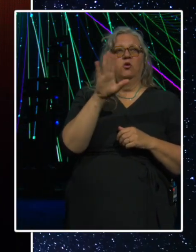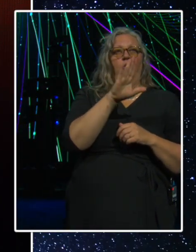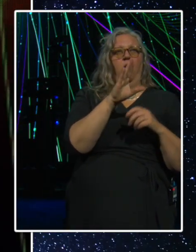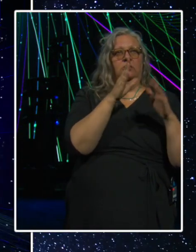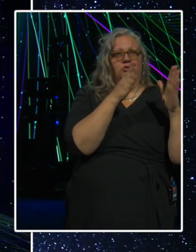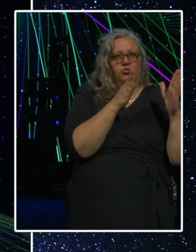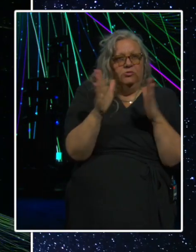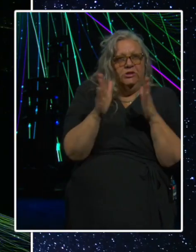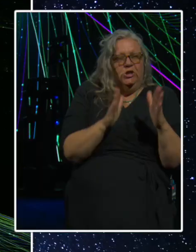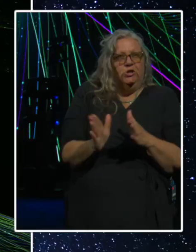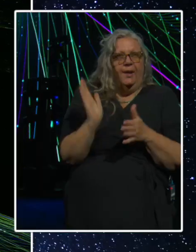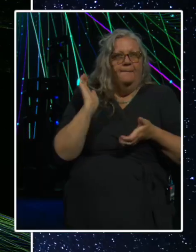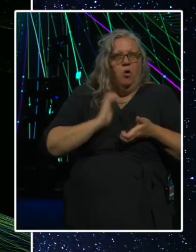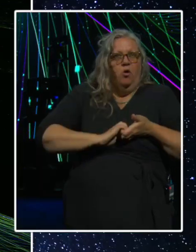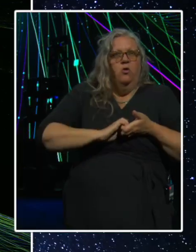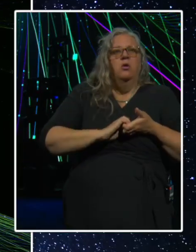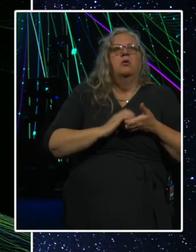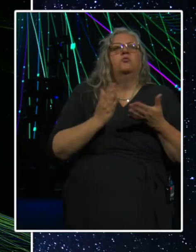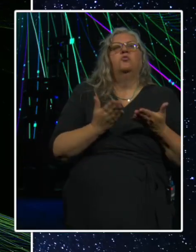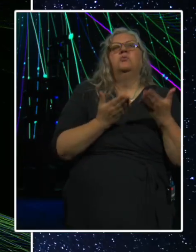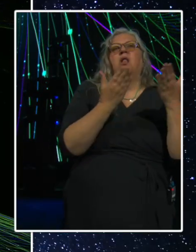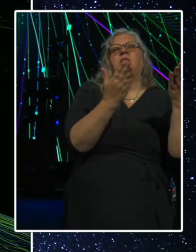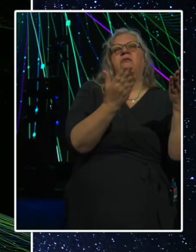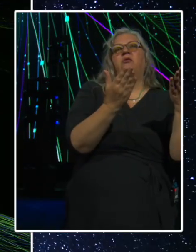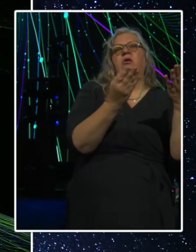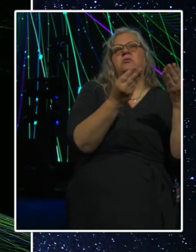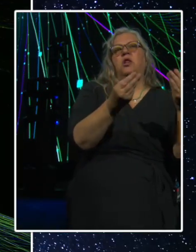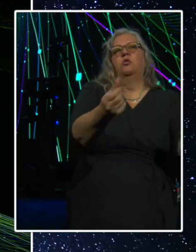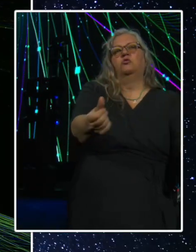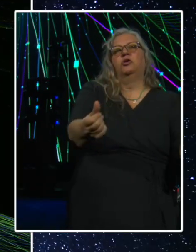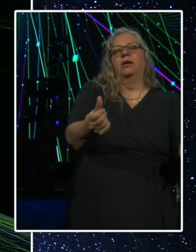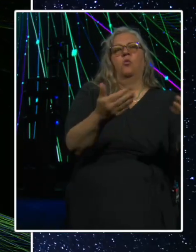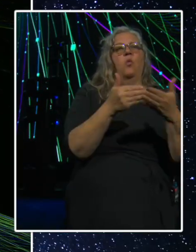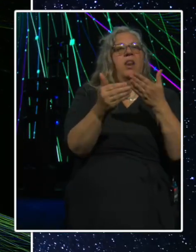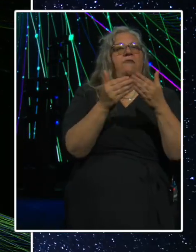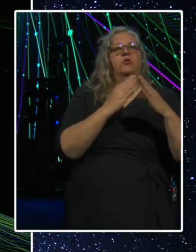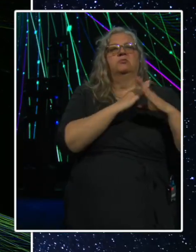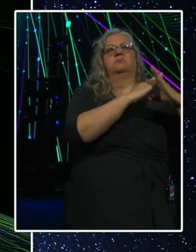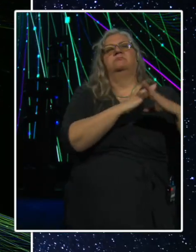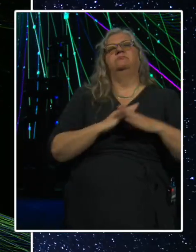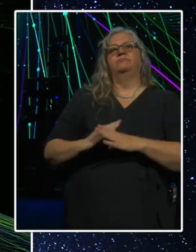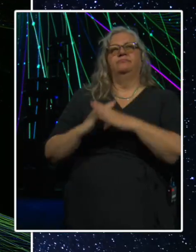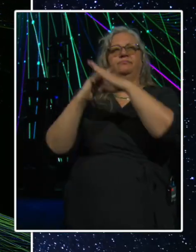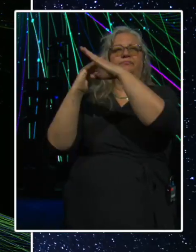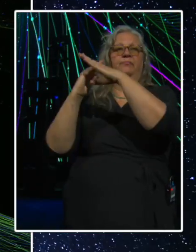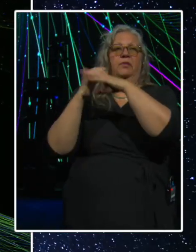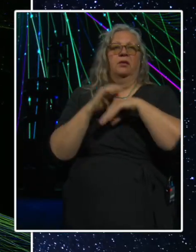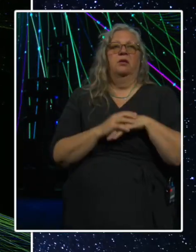HPE is your strategic partner to deliver solutions that address whatever is holding you back.